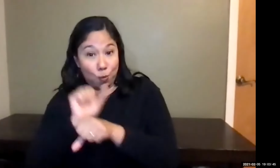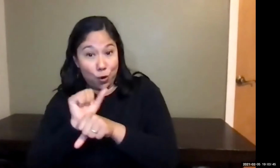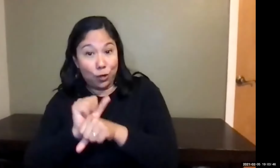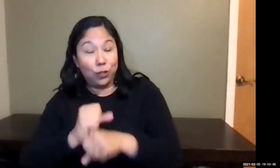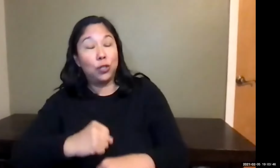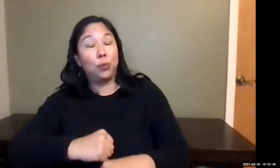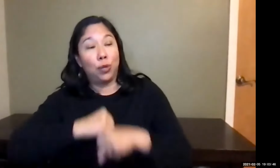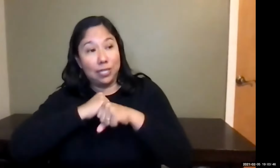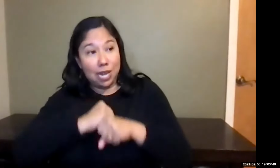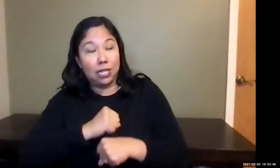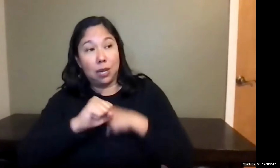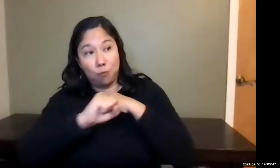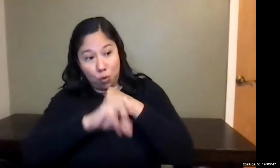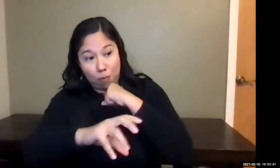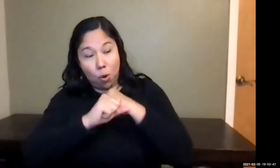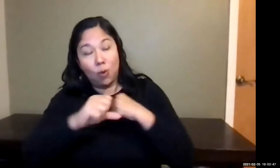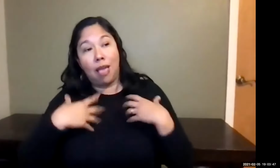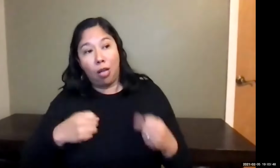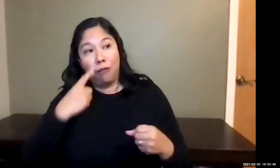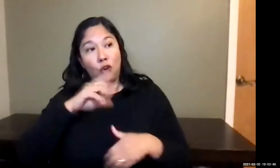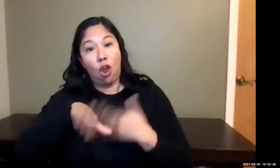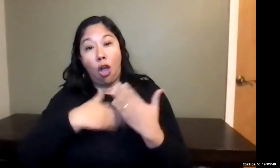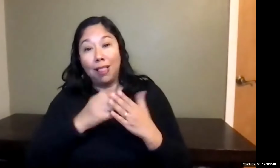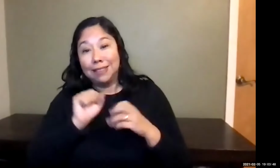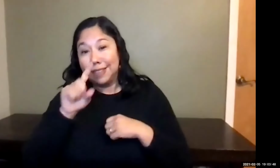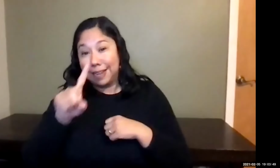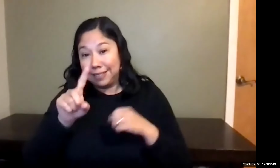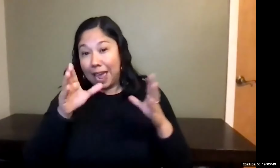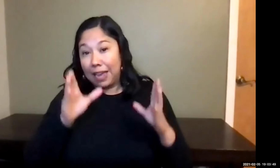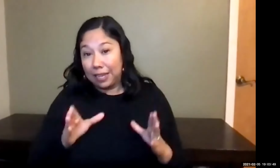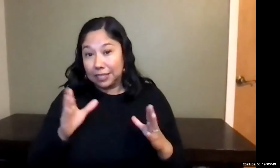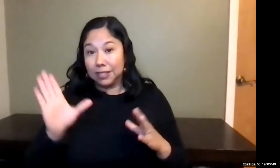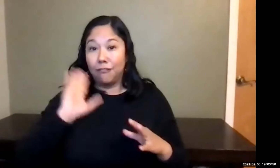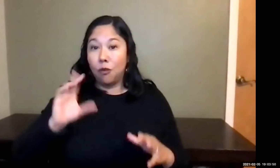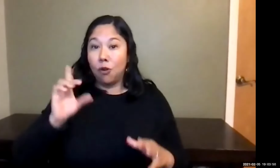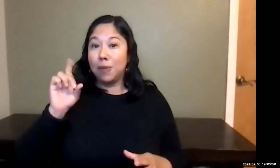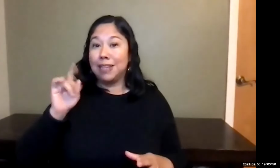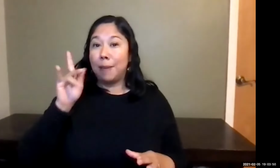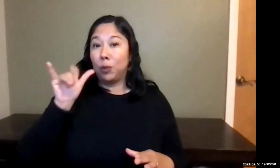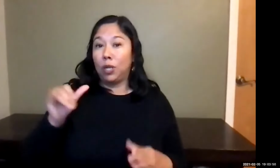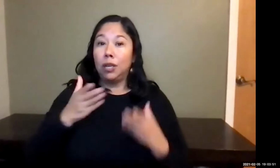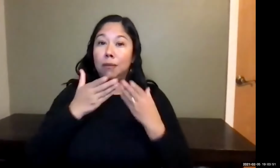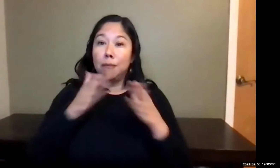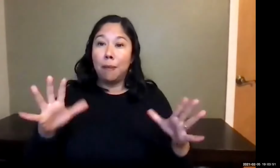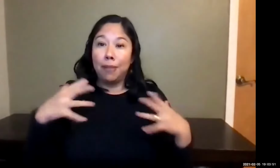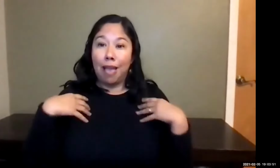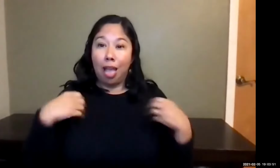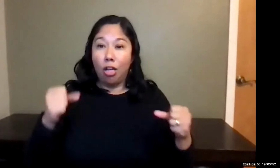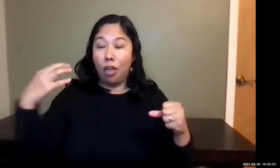the health of all San Diegans as the former Deputy Public Health Officer for the county